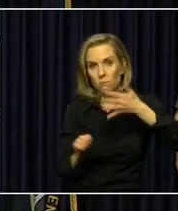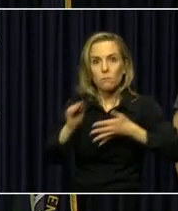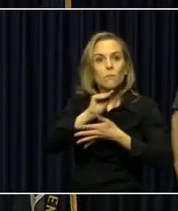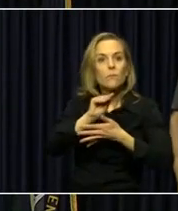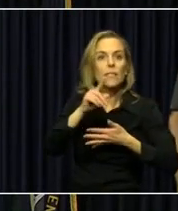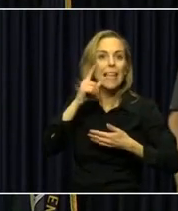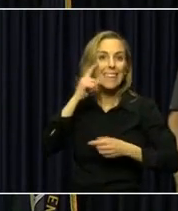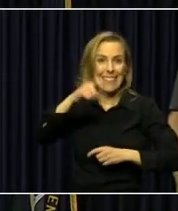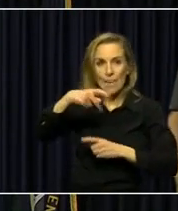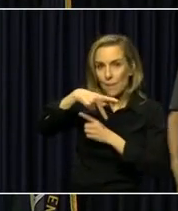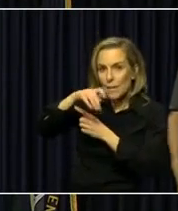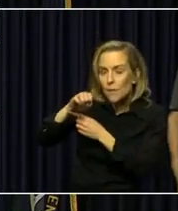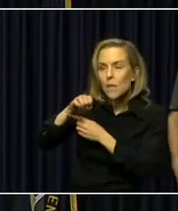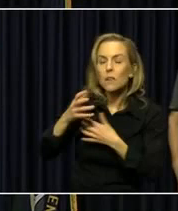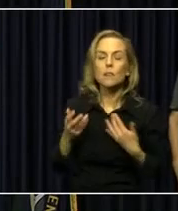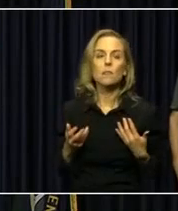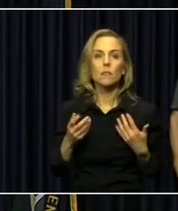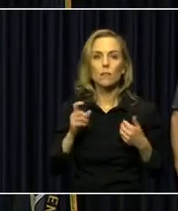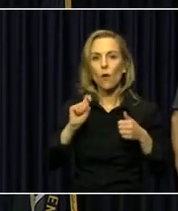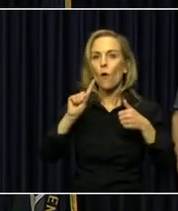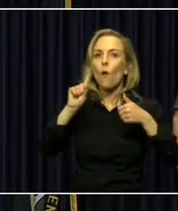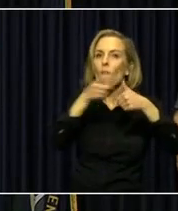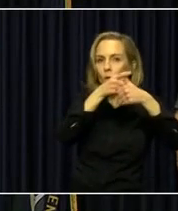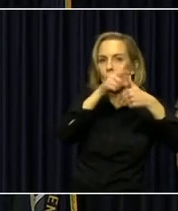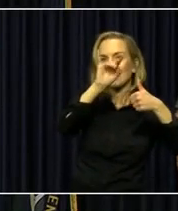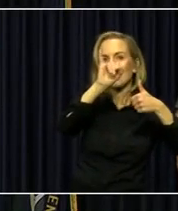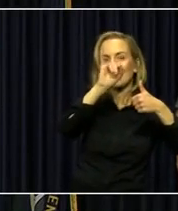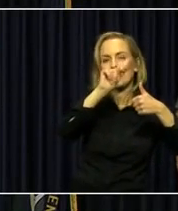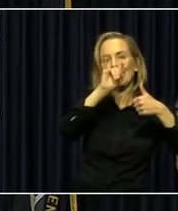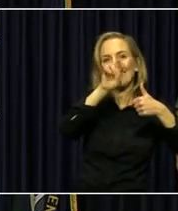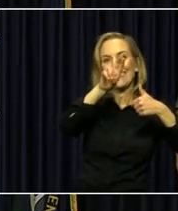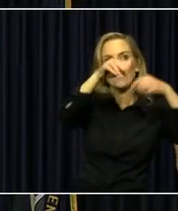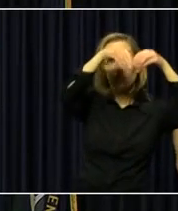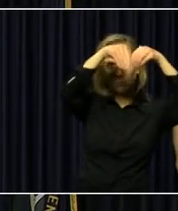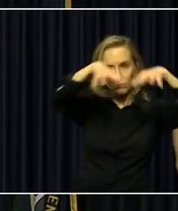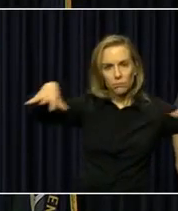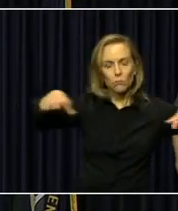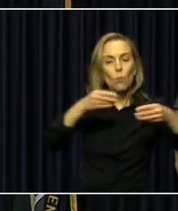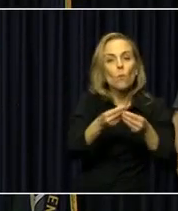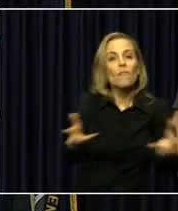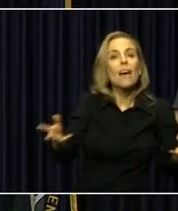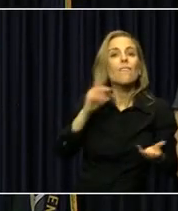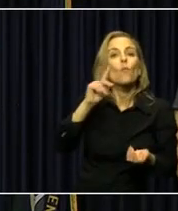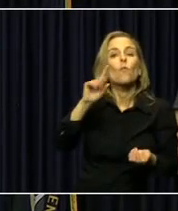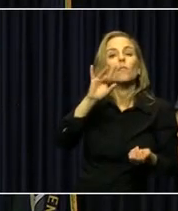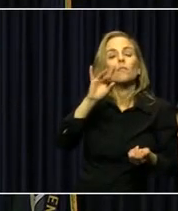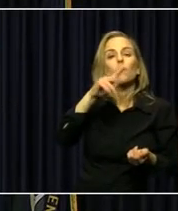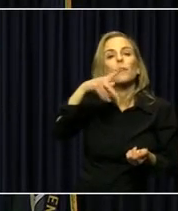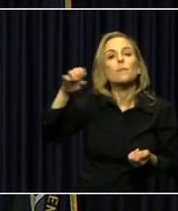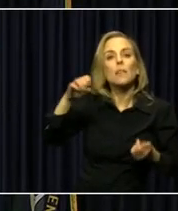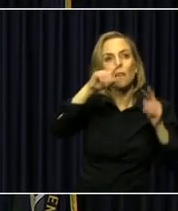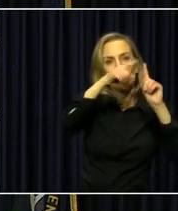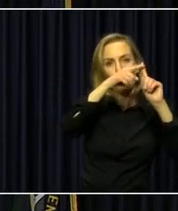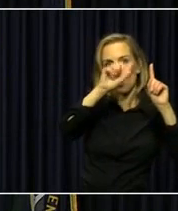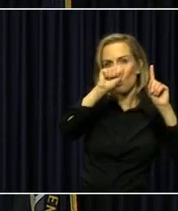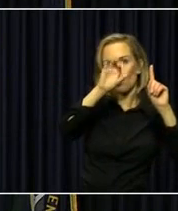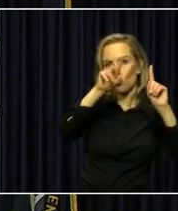[NOT AUDIBLE] THE CHURCH CLAIMED THAT YOU TARGETED THIS CHURCH. THERE WAS ALSO A COMMENT MADE